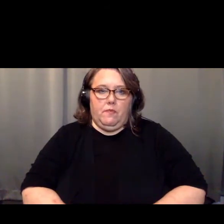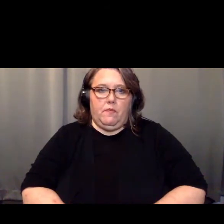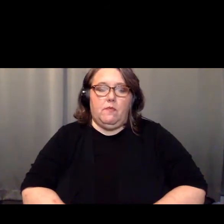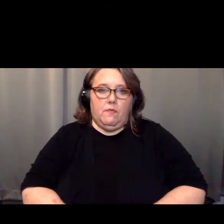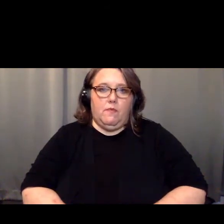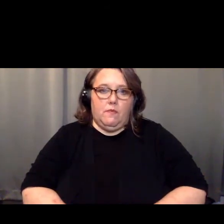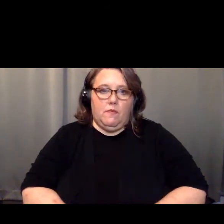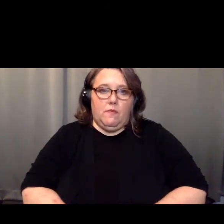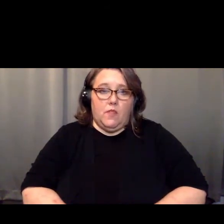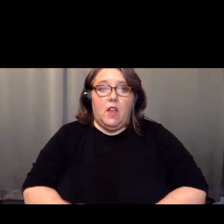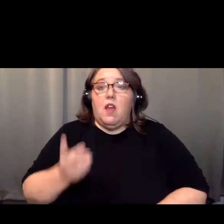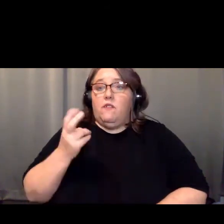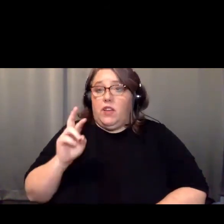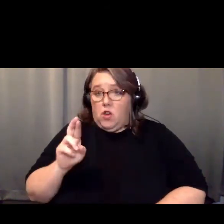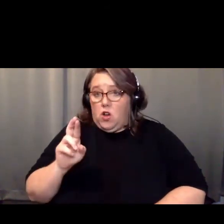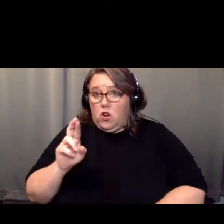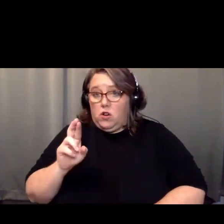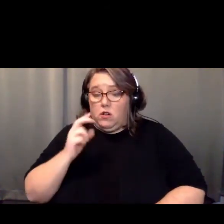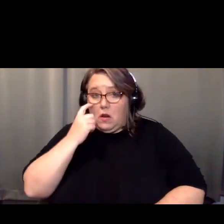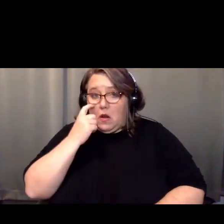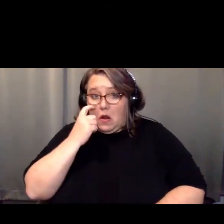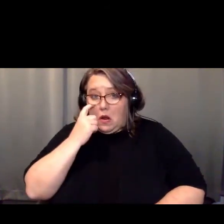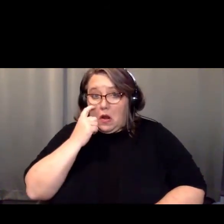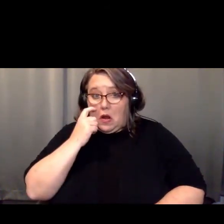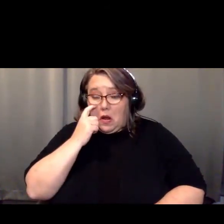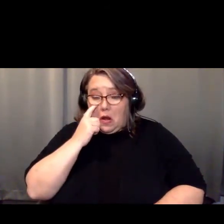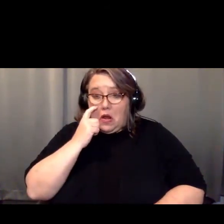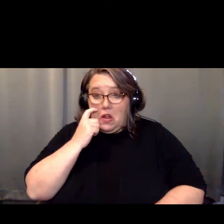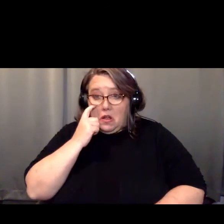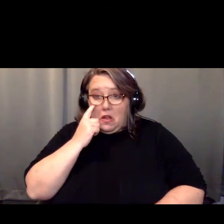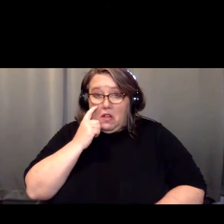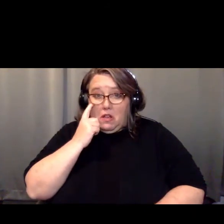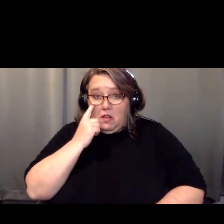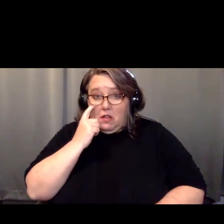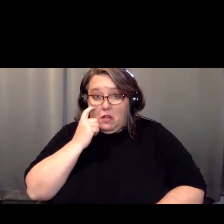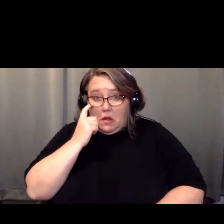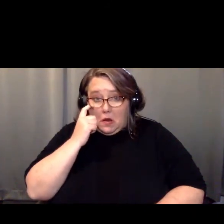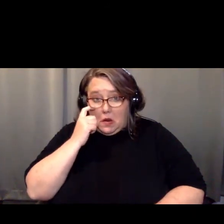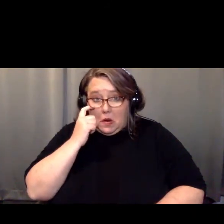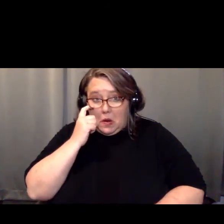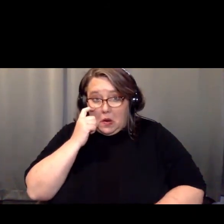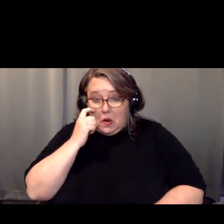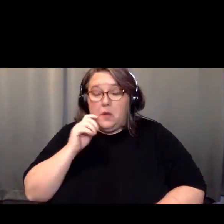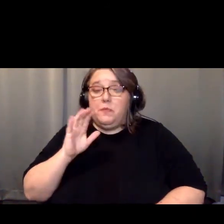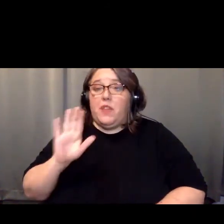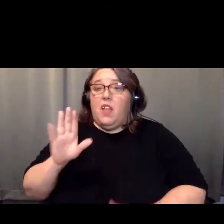is that vocational rehabilitation they're supposed to set aside about 15% of their budget